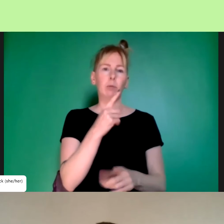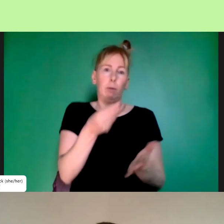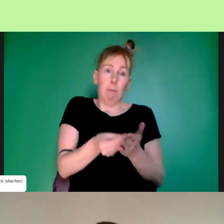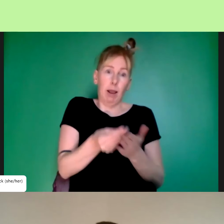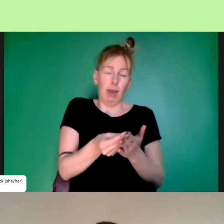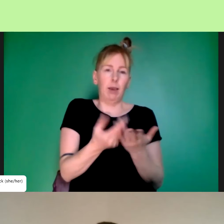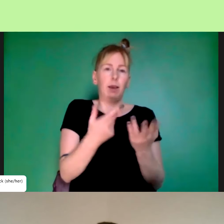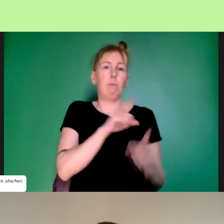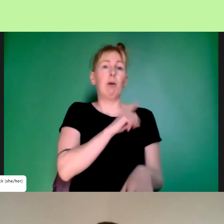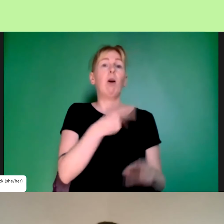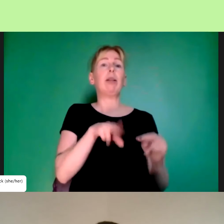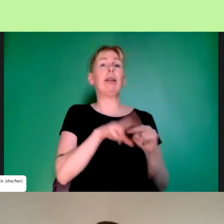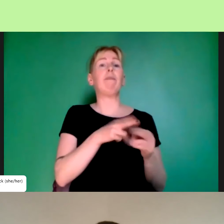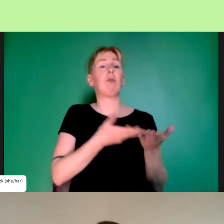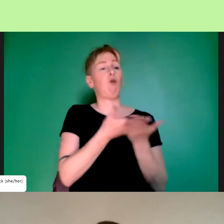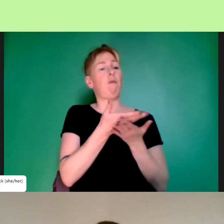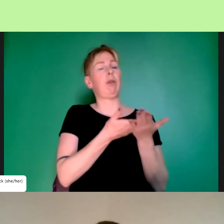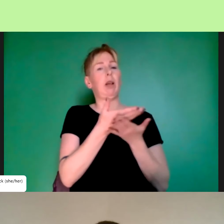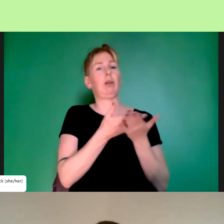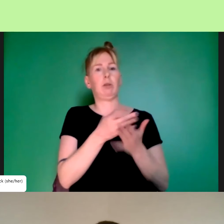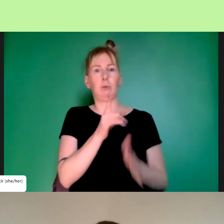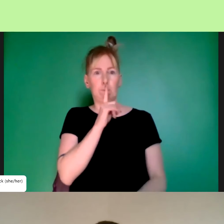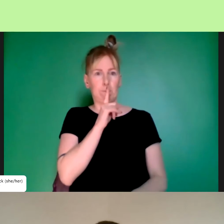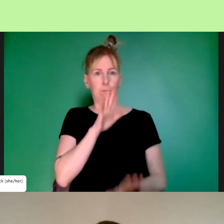by the end, have you been doing this work and then you don't get paid for labour,